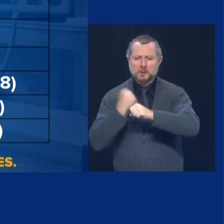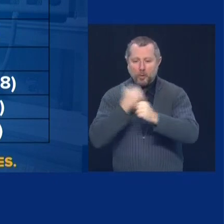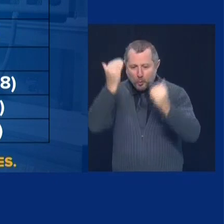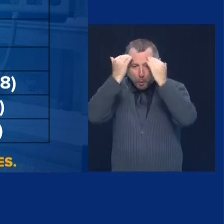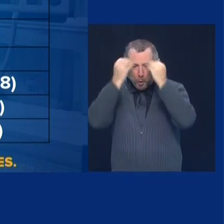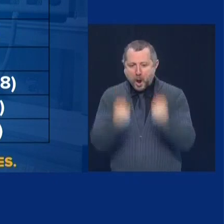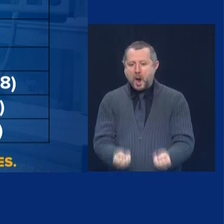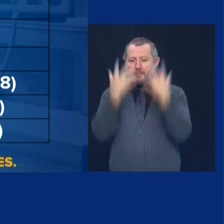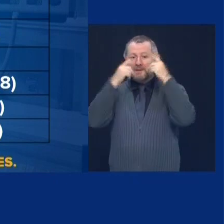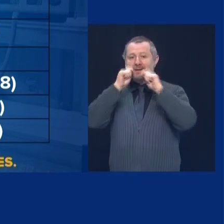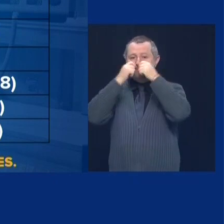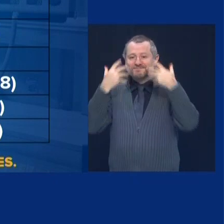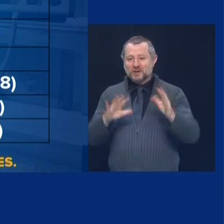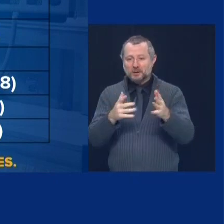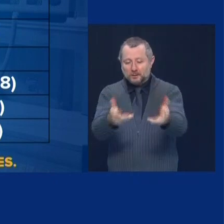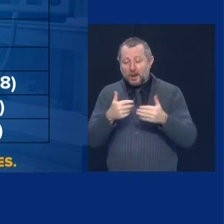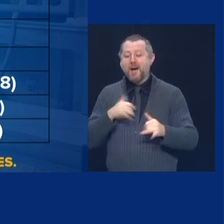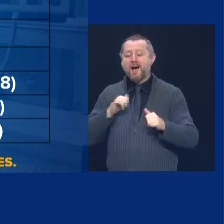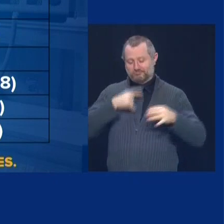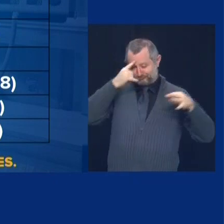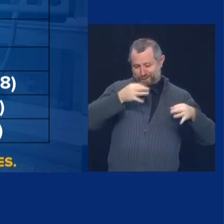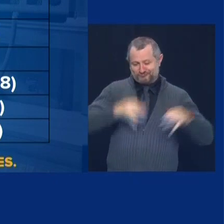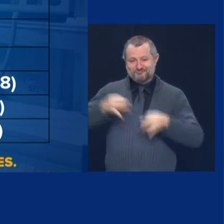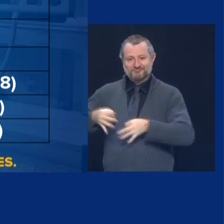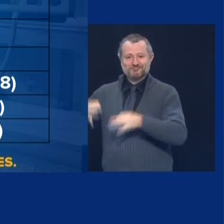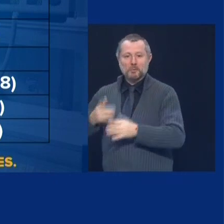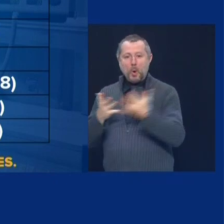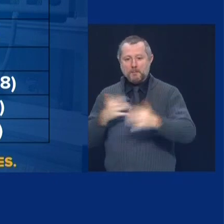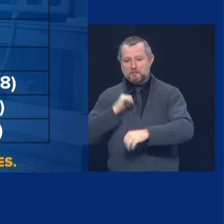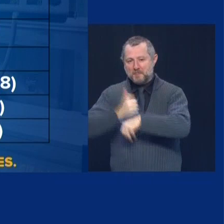MICROCLUSTER ZONES IS 7%. NEW YORK DOES MORE TESTING THAN ANY OTHER STATE.